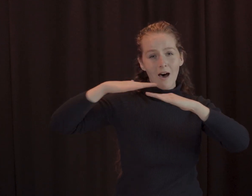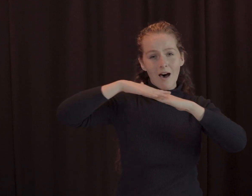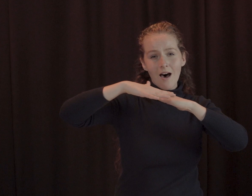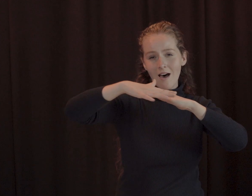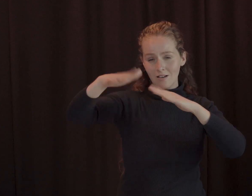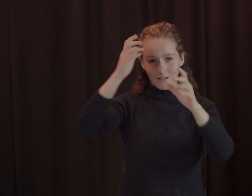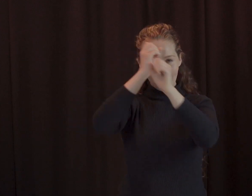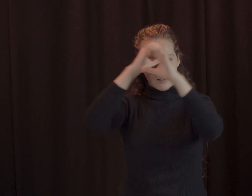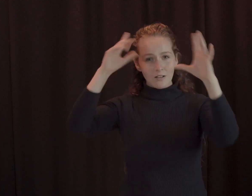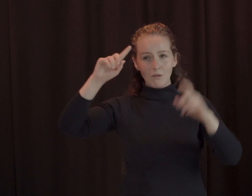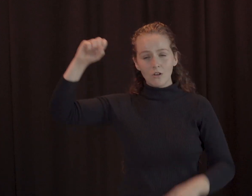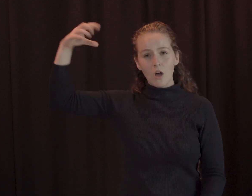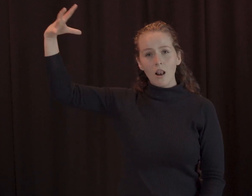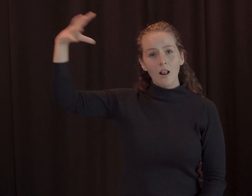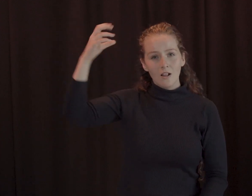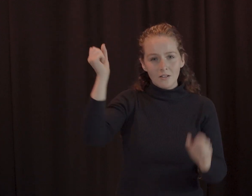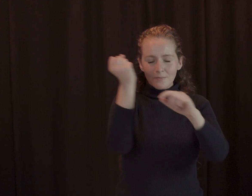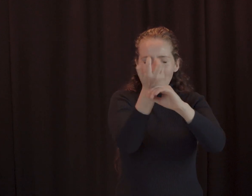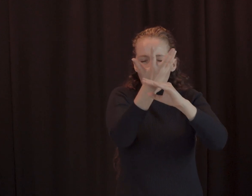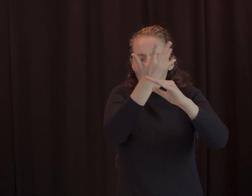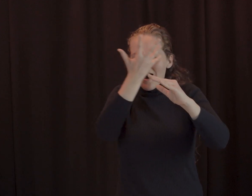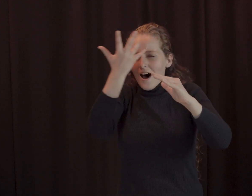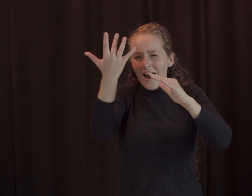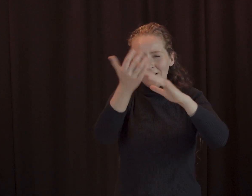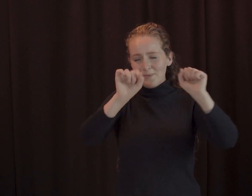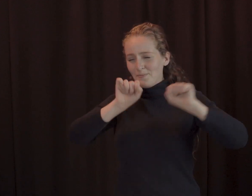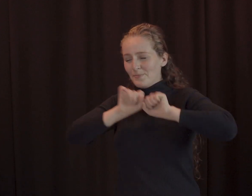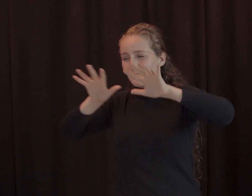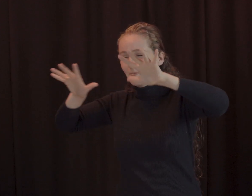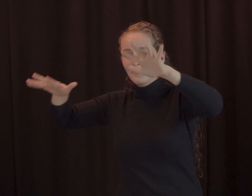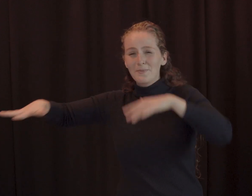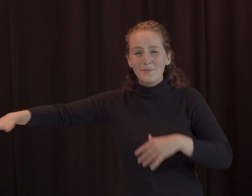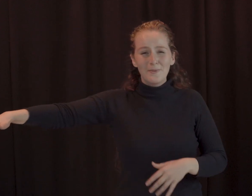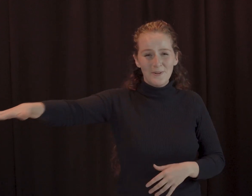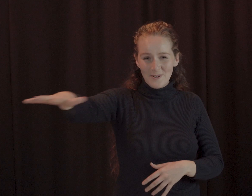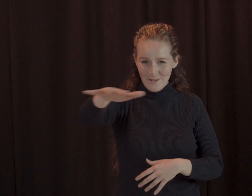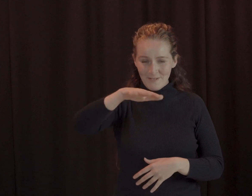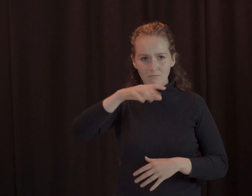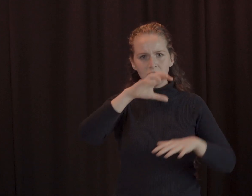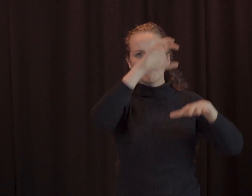So it would have shimmered and glistened in the sun and could be seen for miles around.